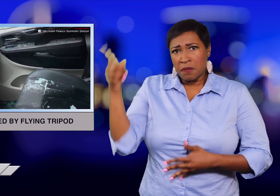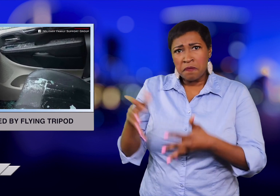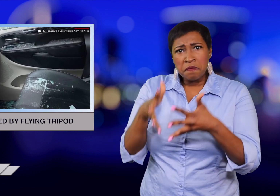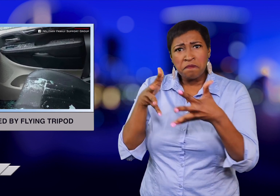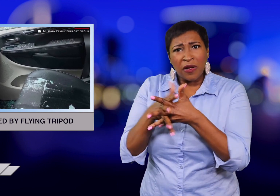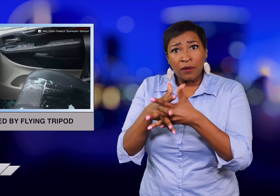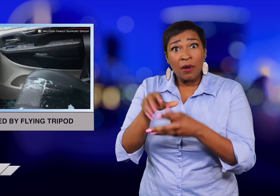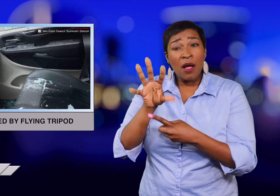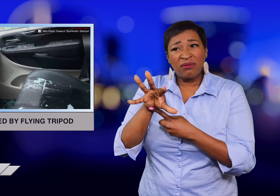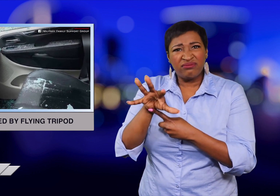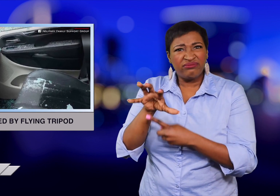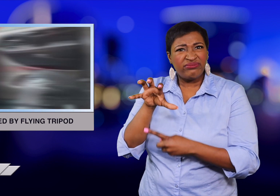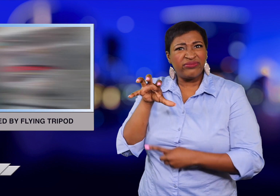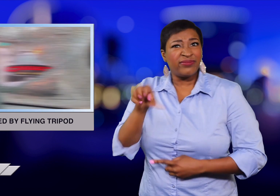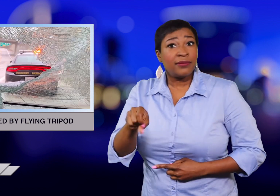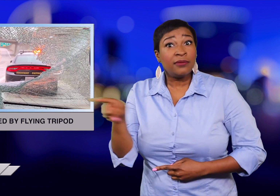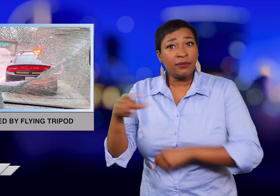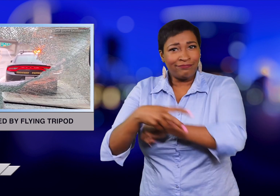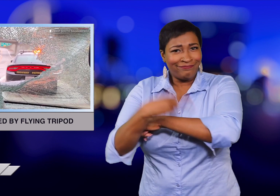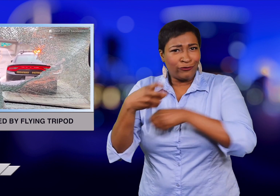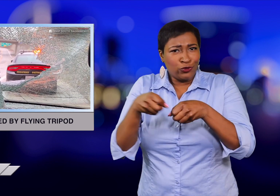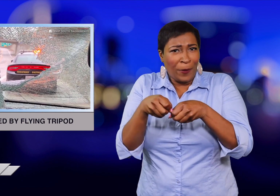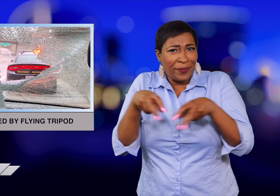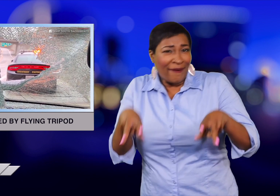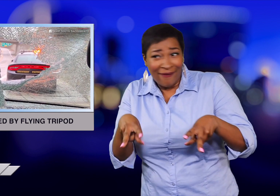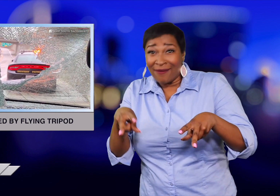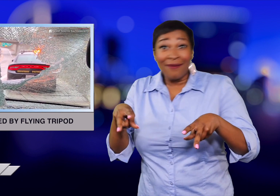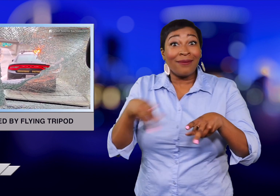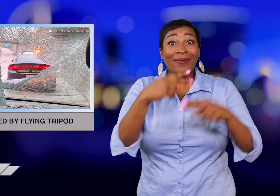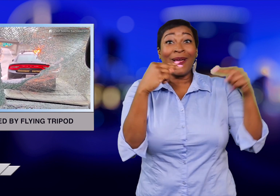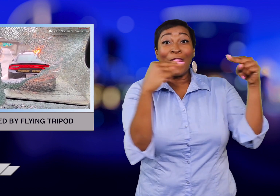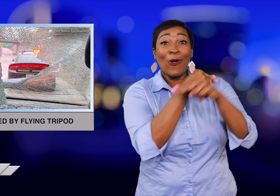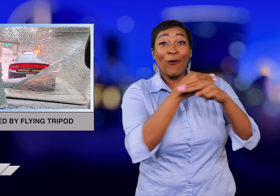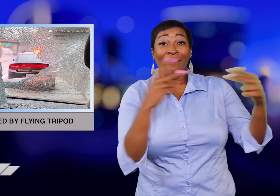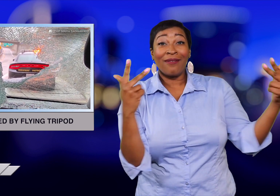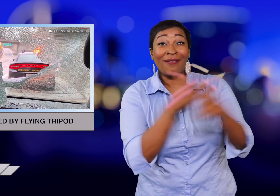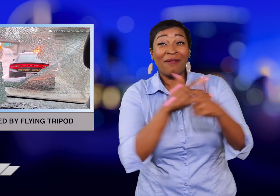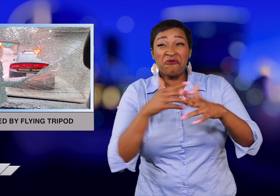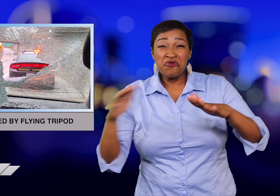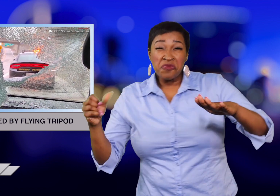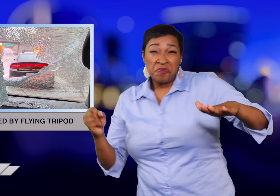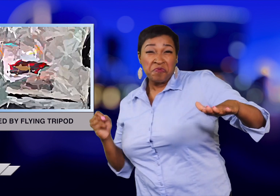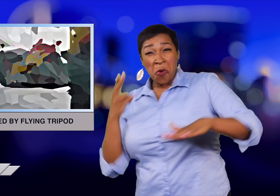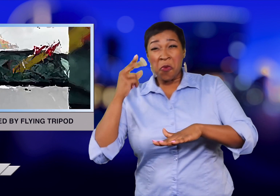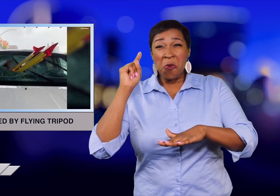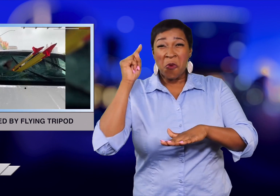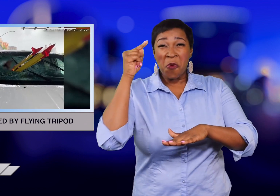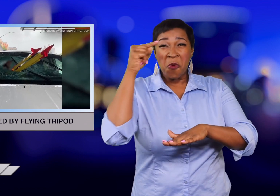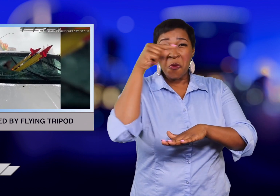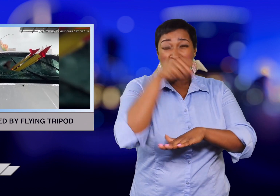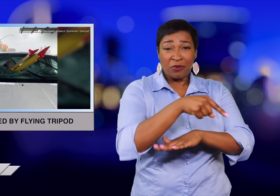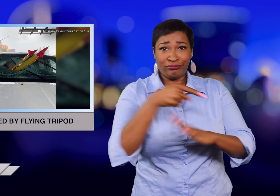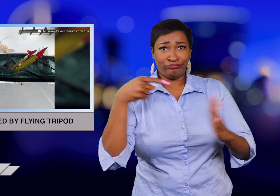Police say a suspect was caught on camera stealing the tripod and deliberately throwing